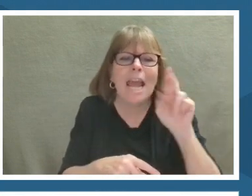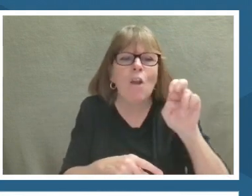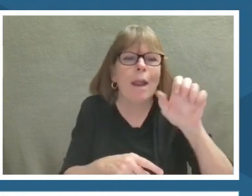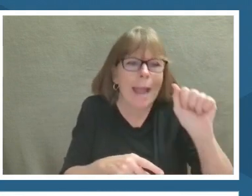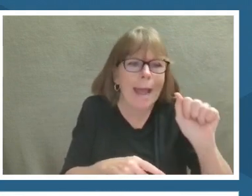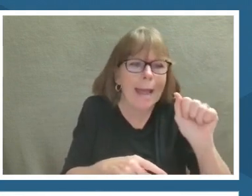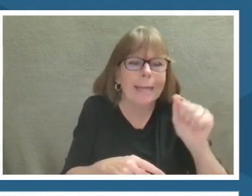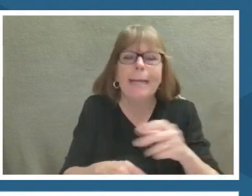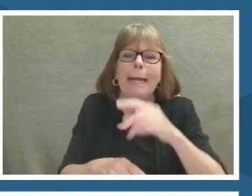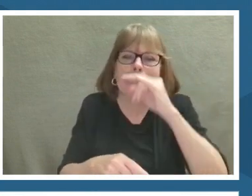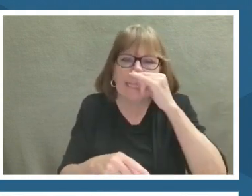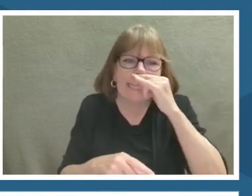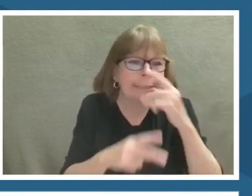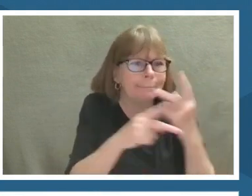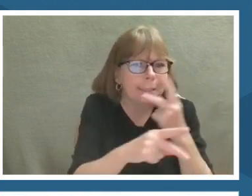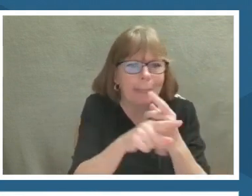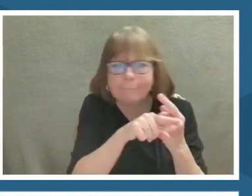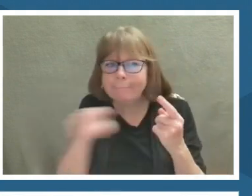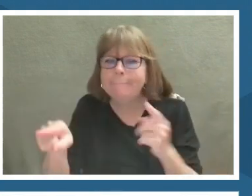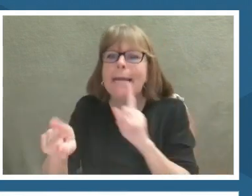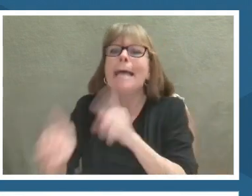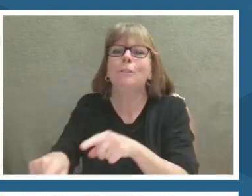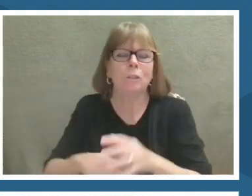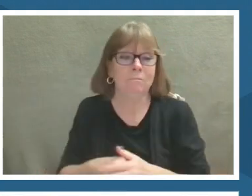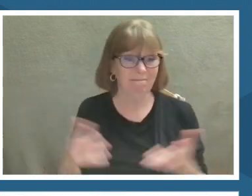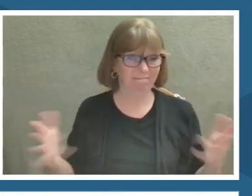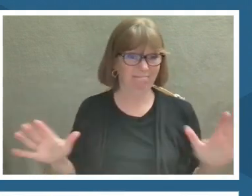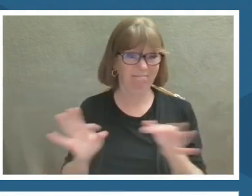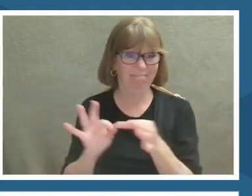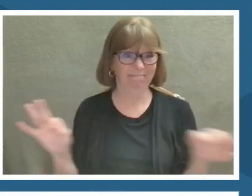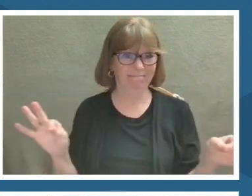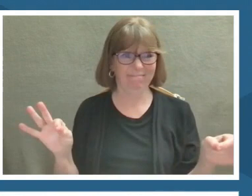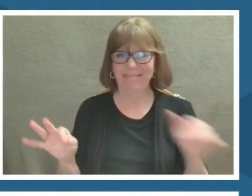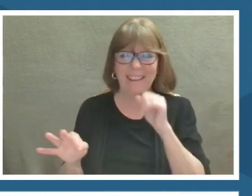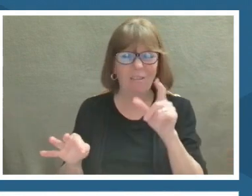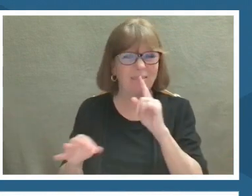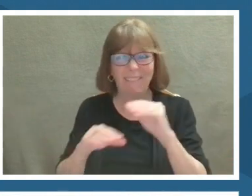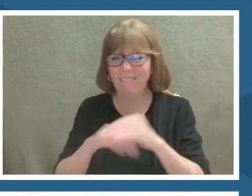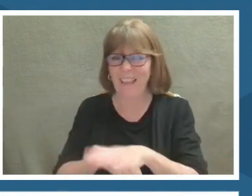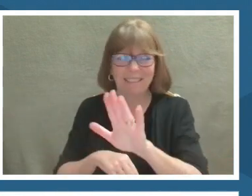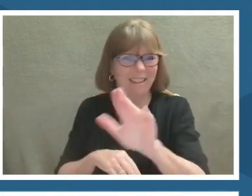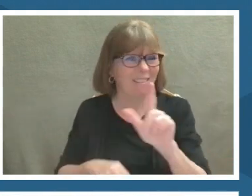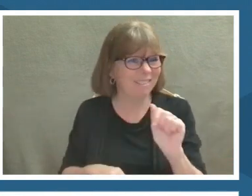together they would move on it wouldn't